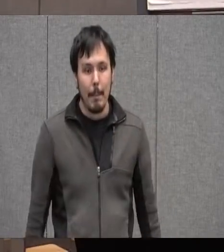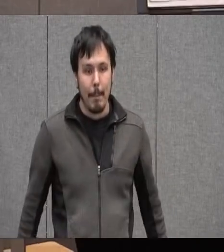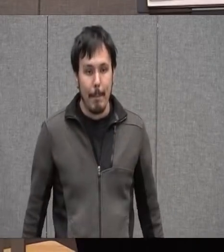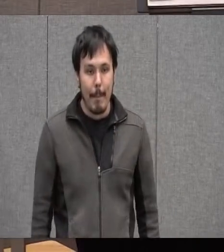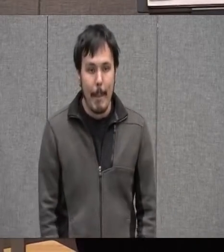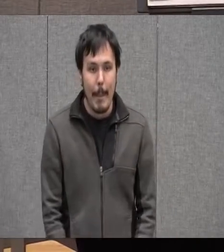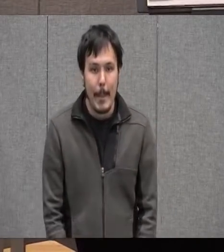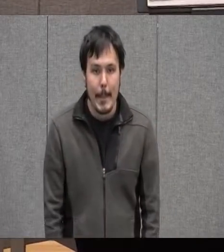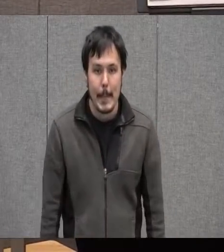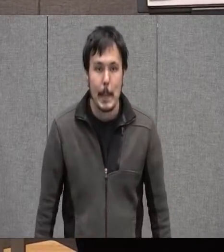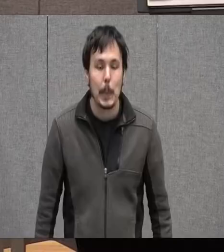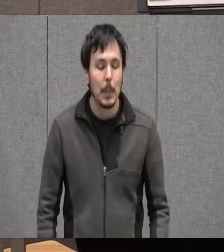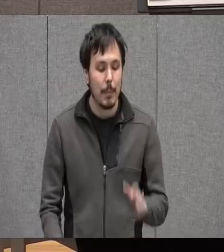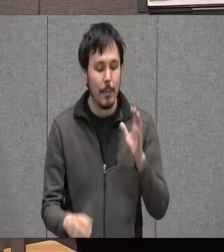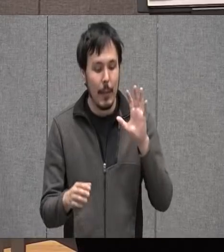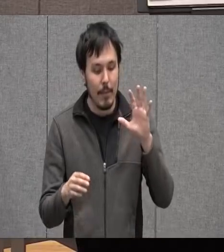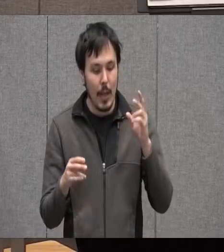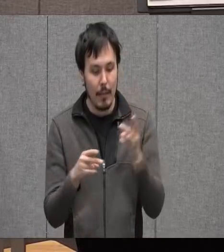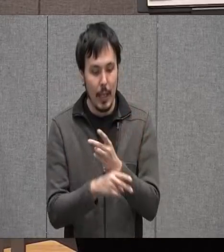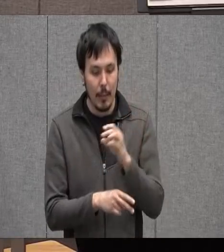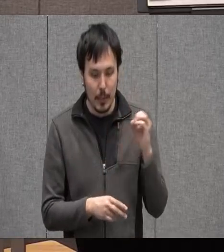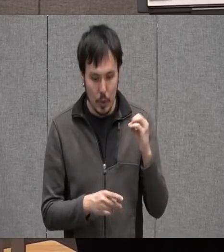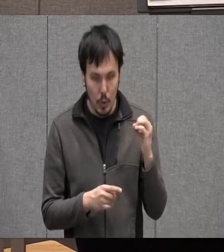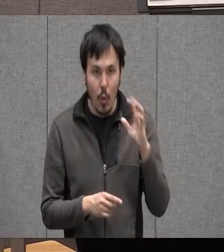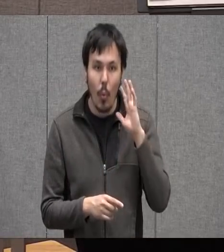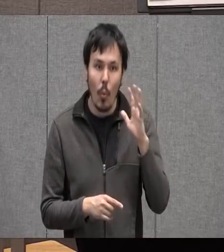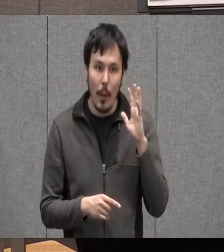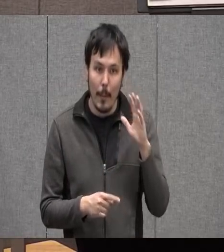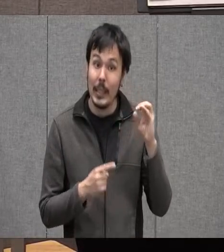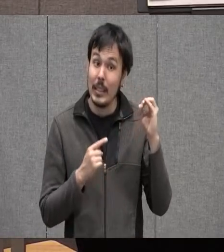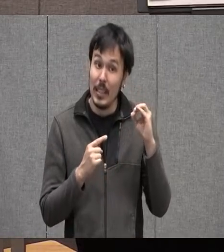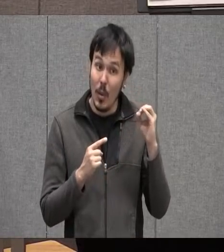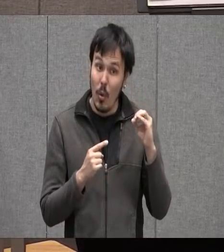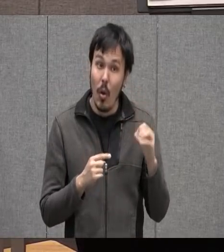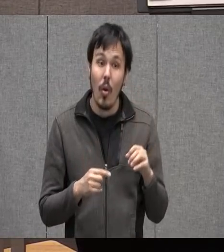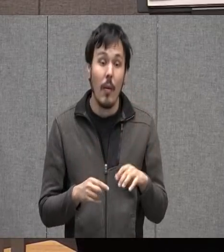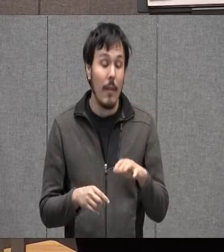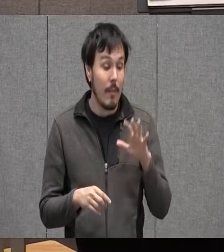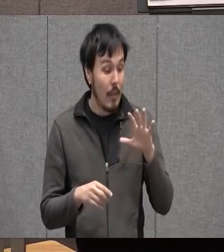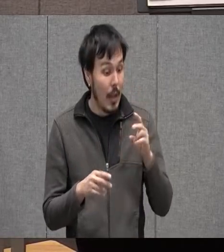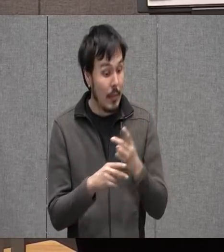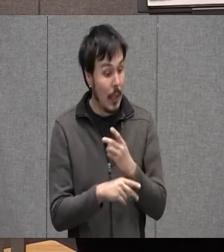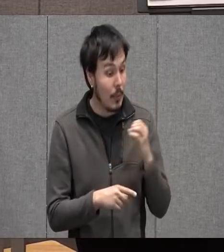So we have five times zero this gives us zero. Another five times zero, gives us zero.